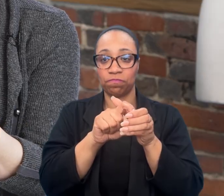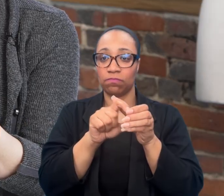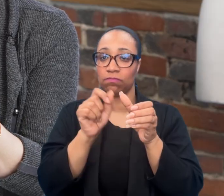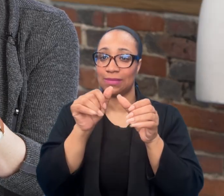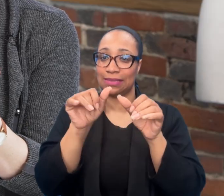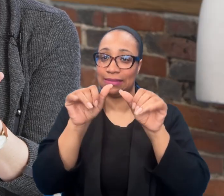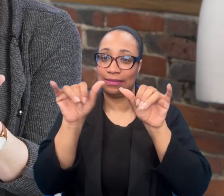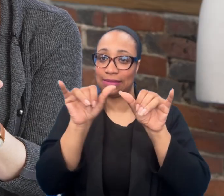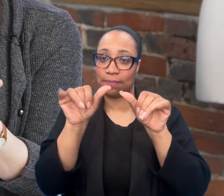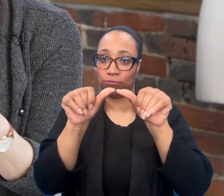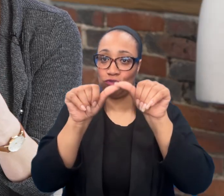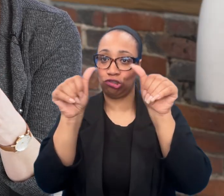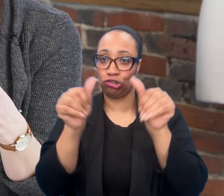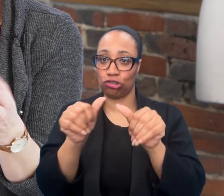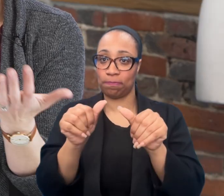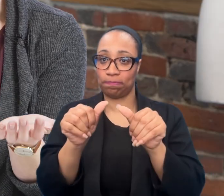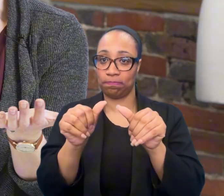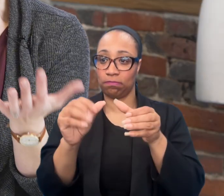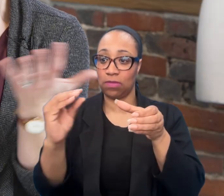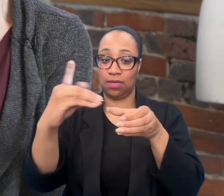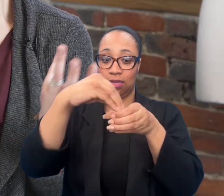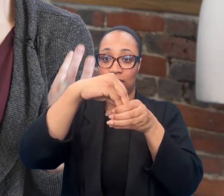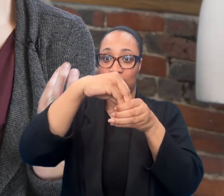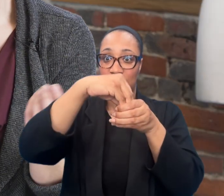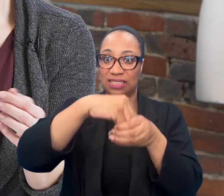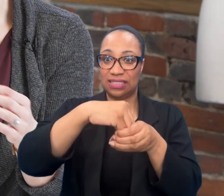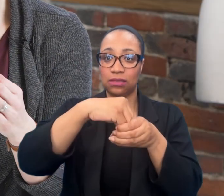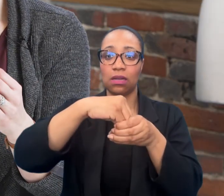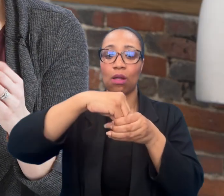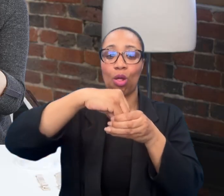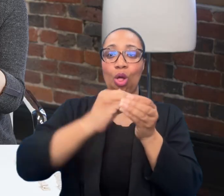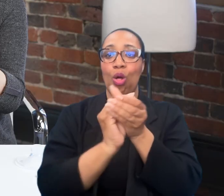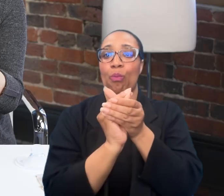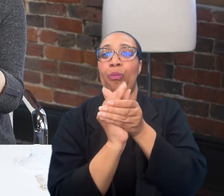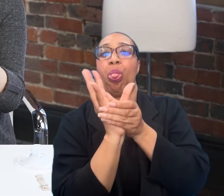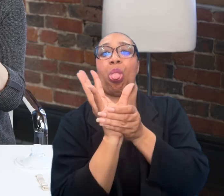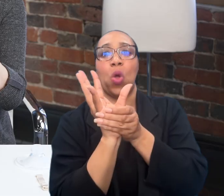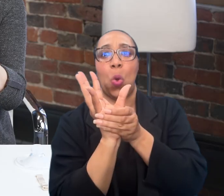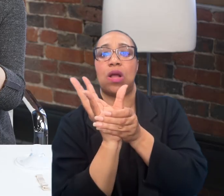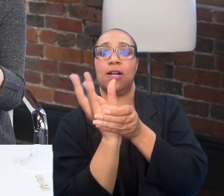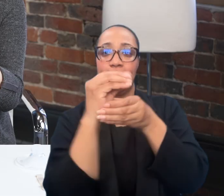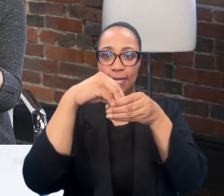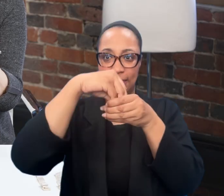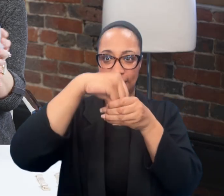one way that it can go in if you try to put it in backwards it won't fit once that's sat in there